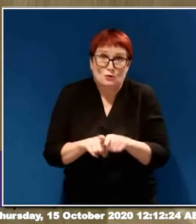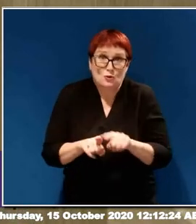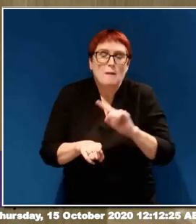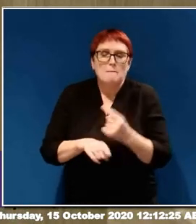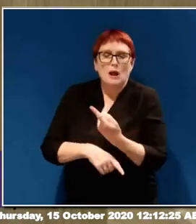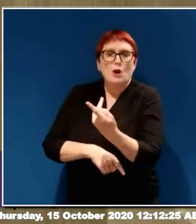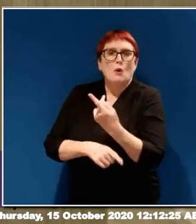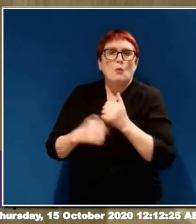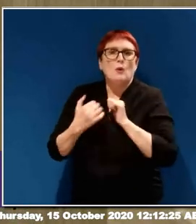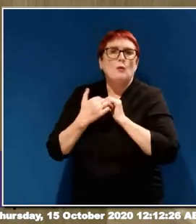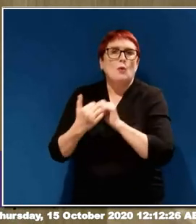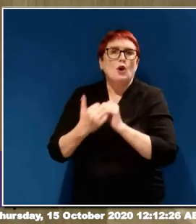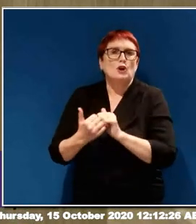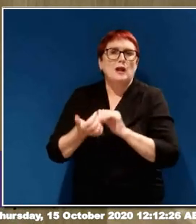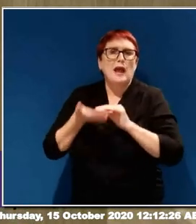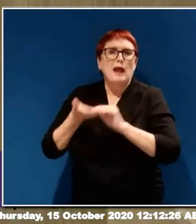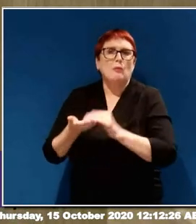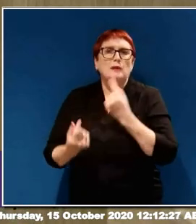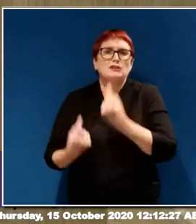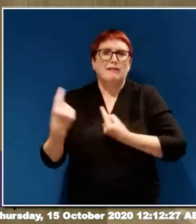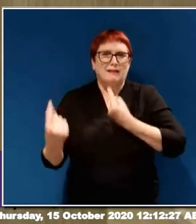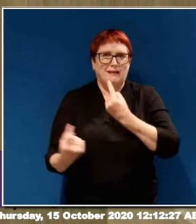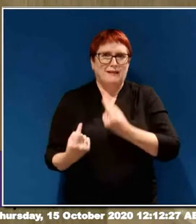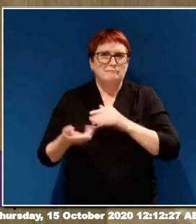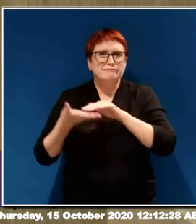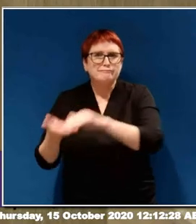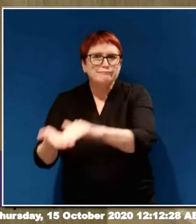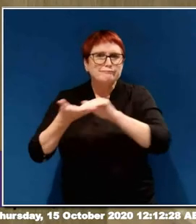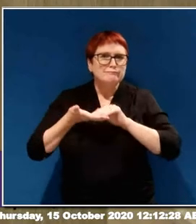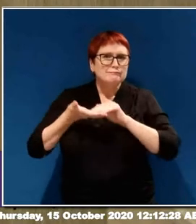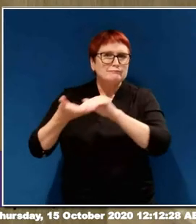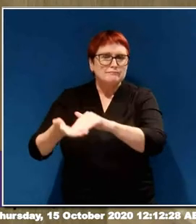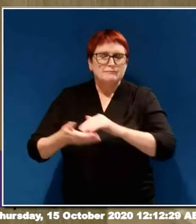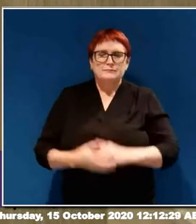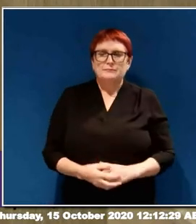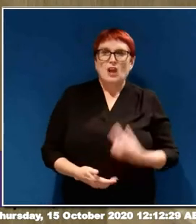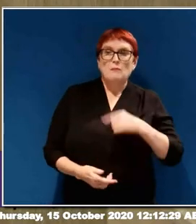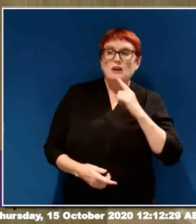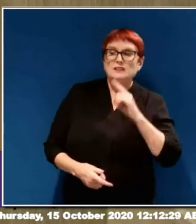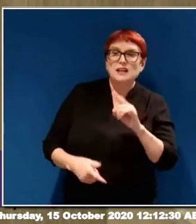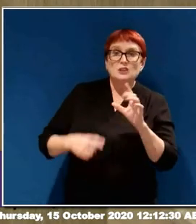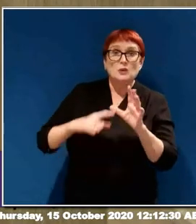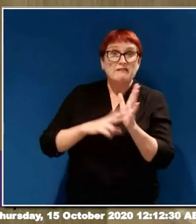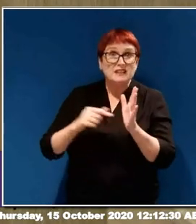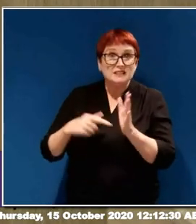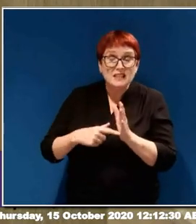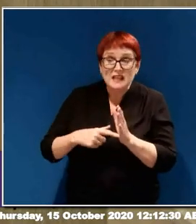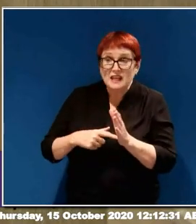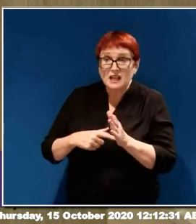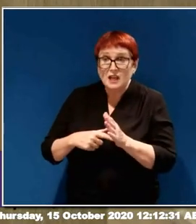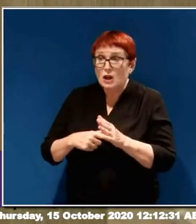So I will often say to them "Are you in front of your computer?" And they say "Yes."